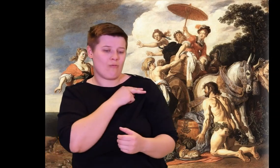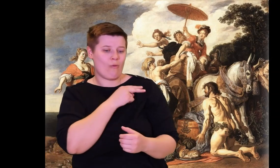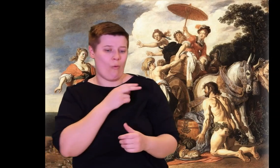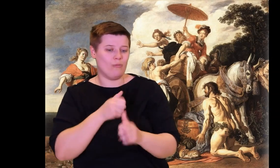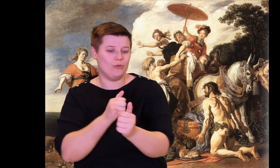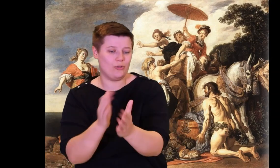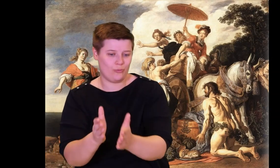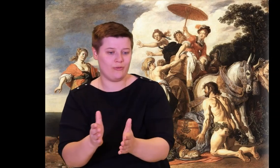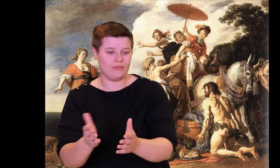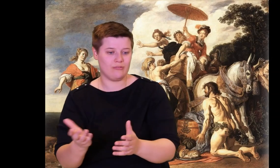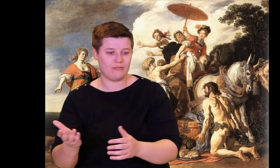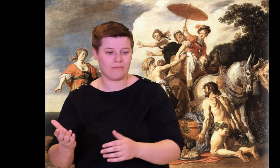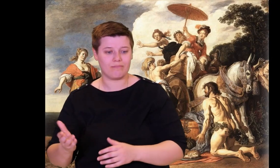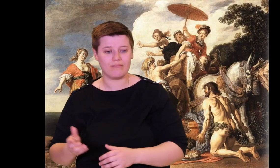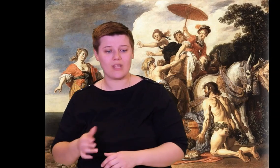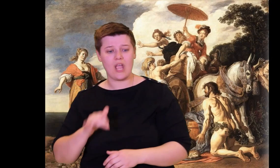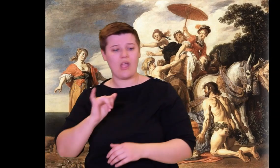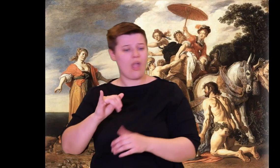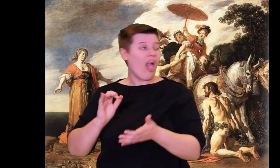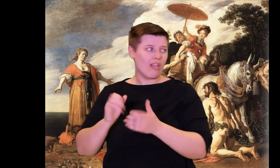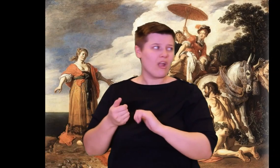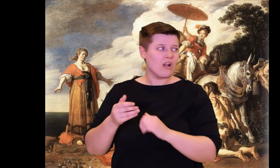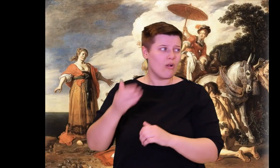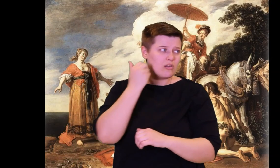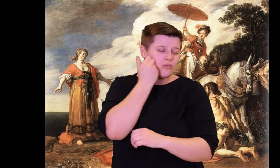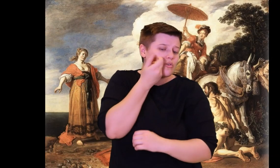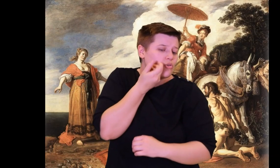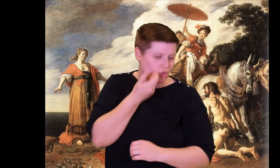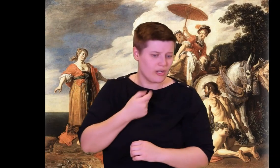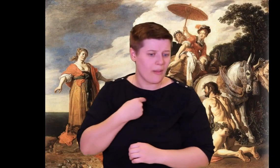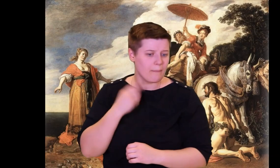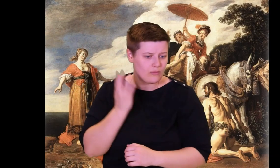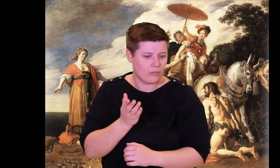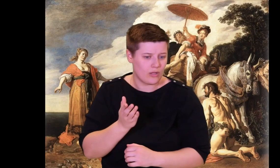Where did she find that stranger? Will he be her husband?